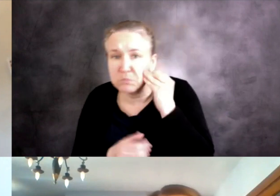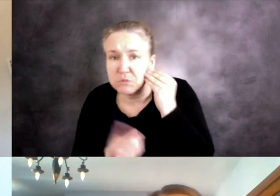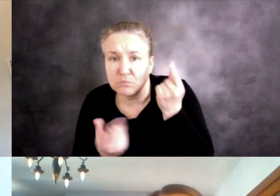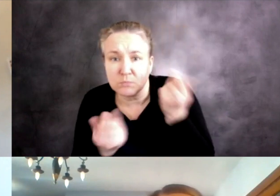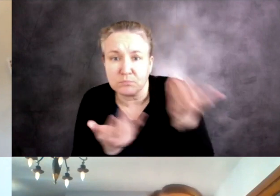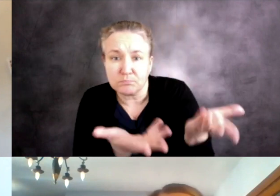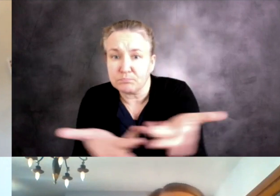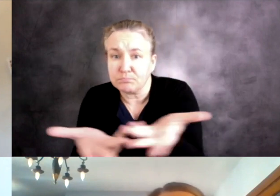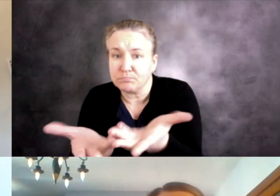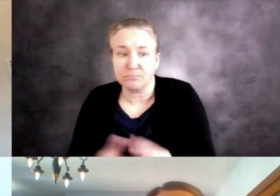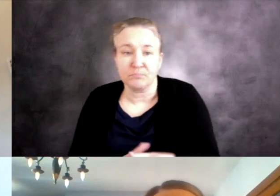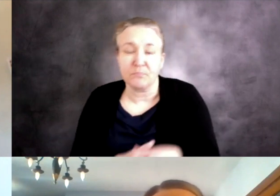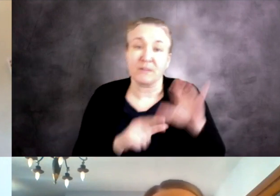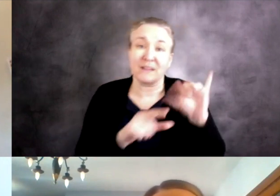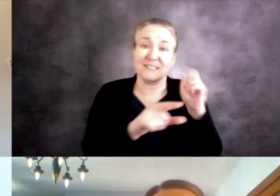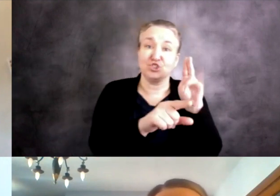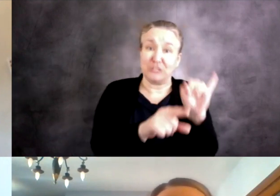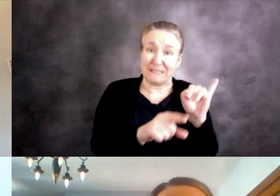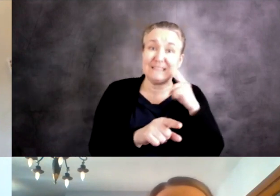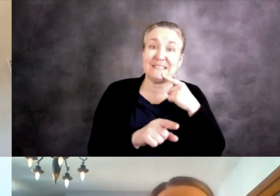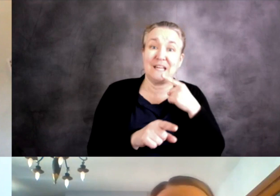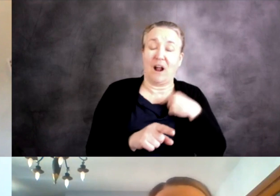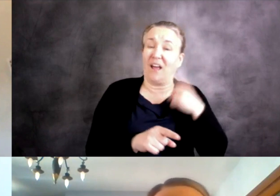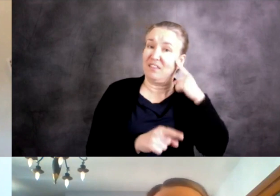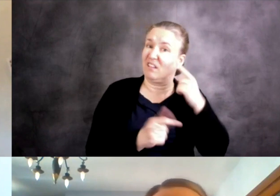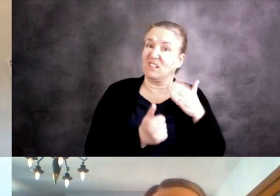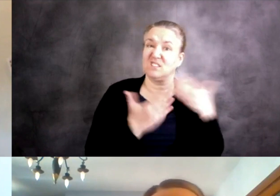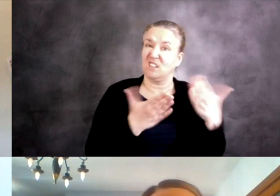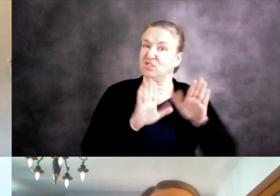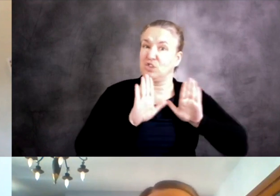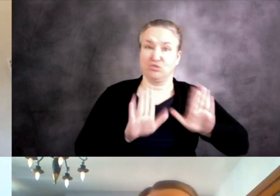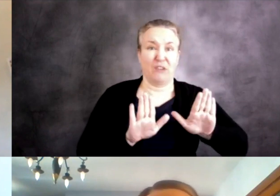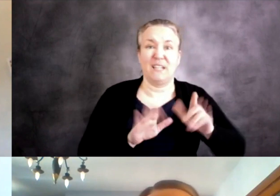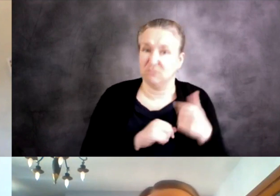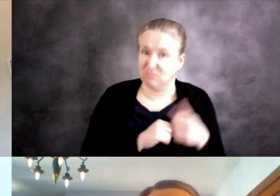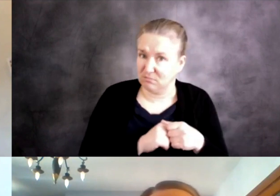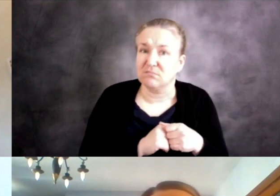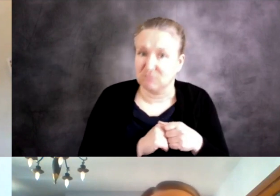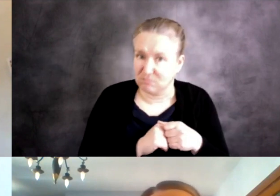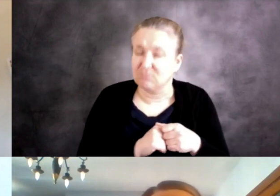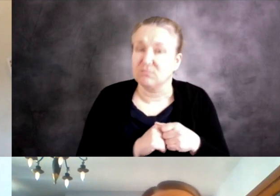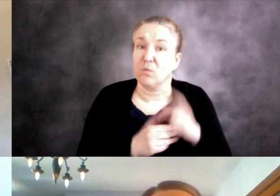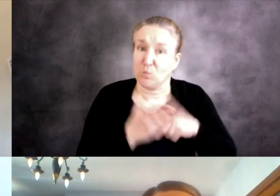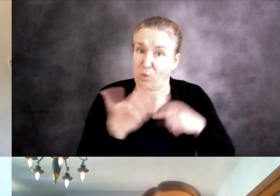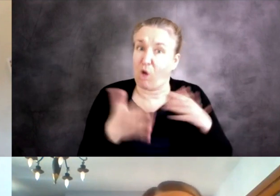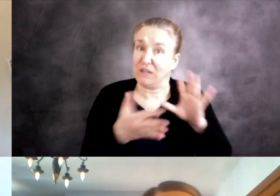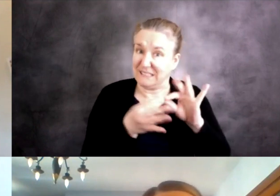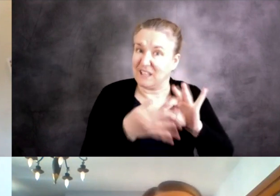I think those are great suggestions that you threw out, Maria, of trying to be connected with